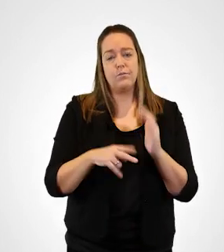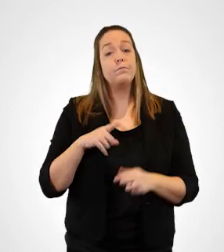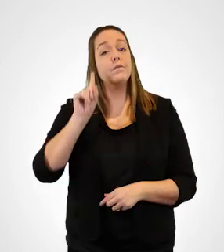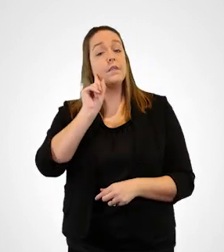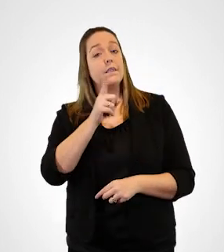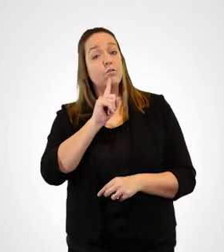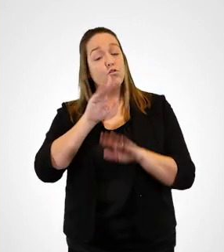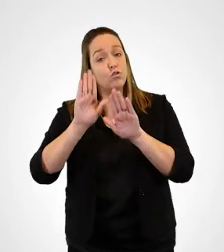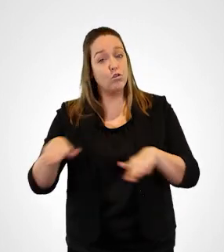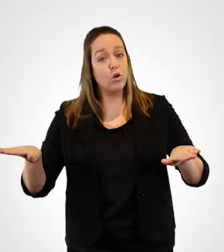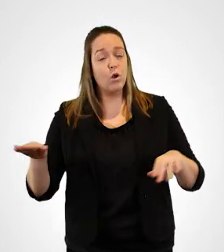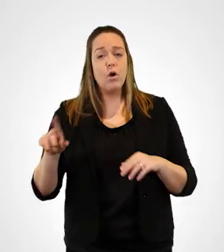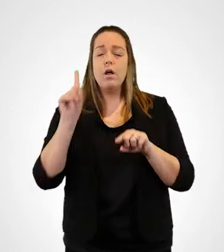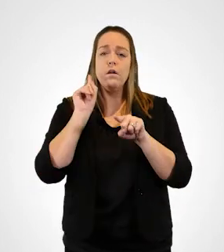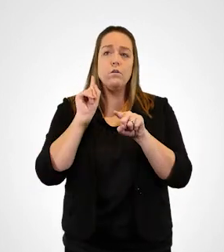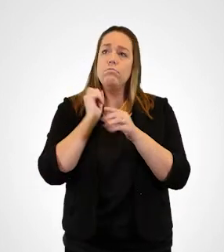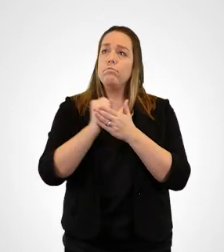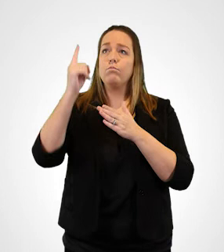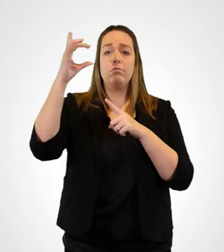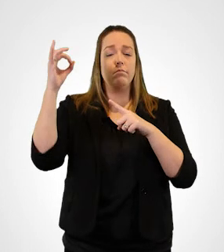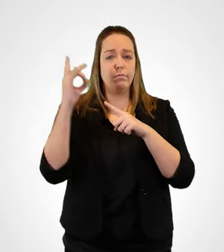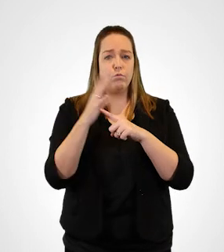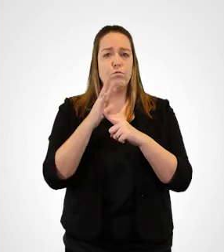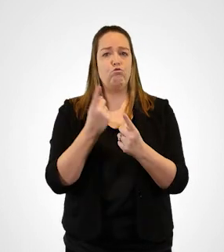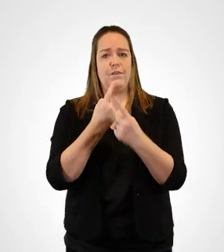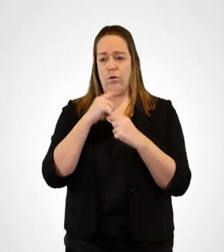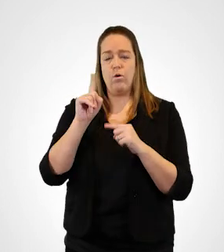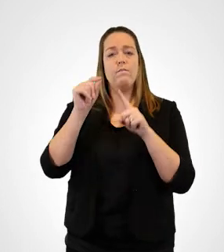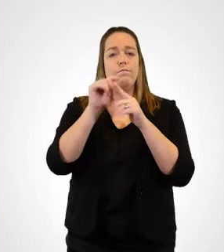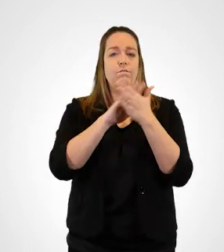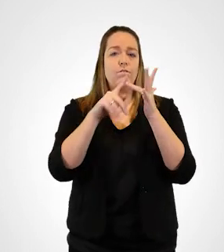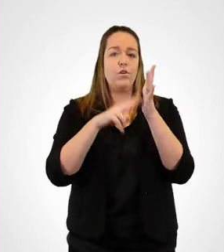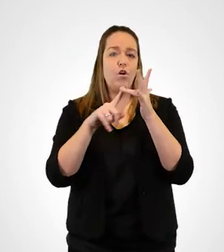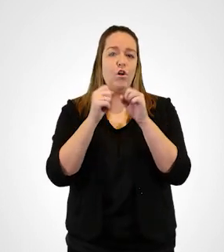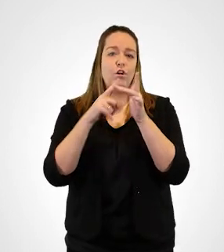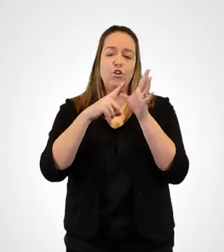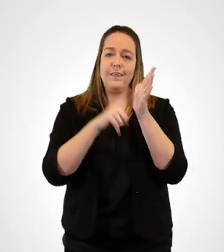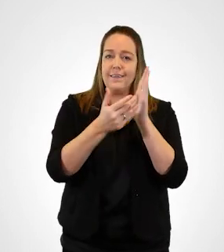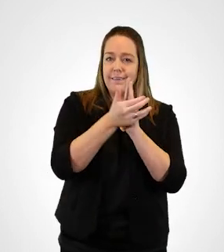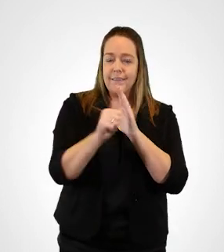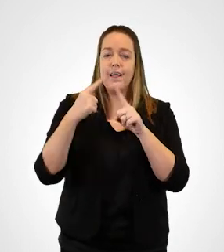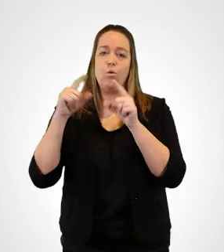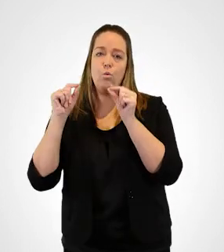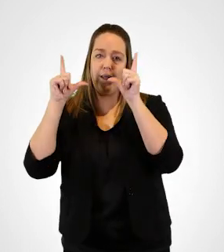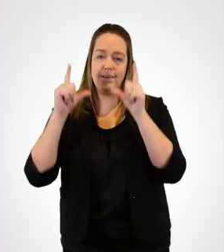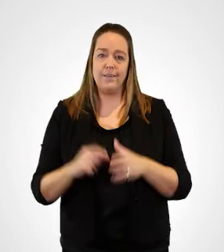because for hearing children the single most important predictor is phonological skills, phonological awareness.